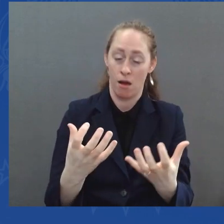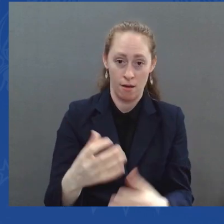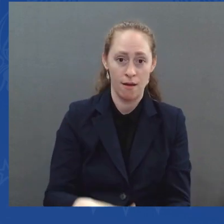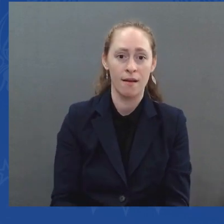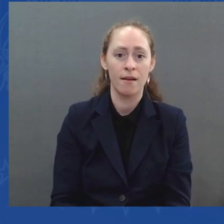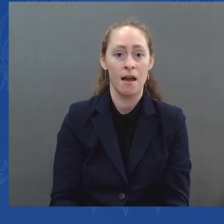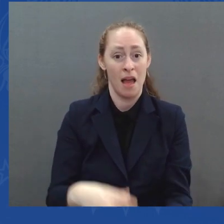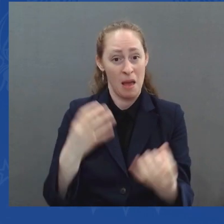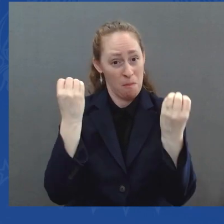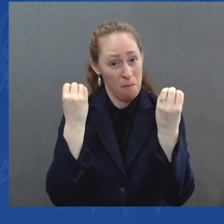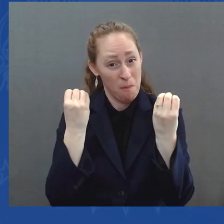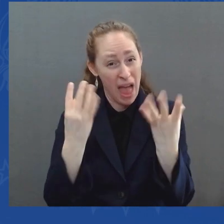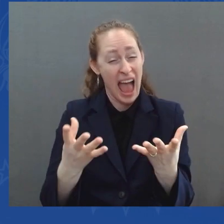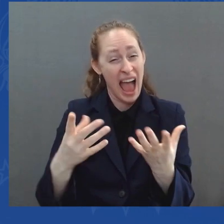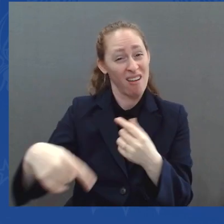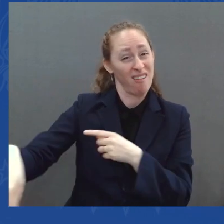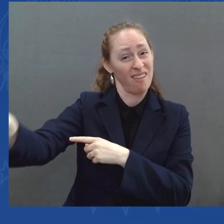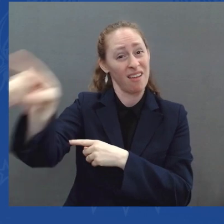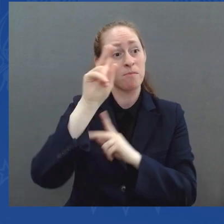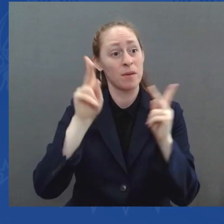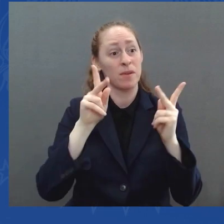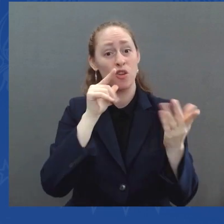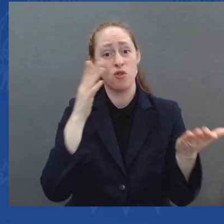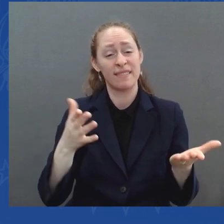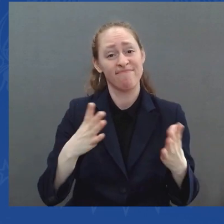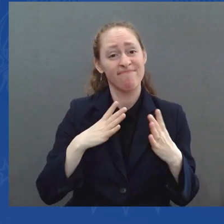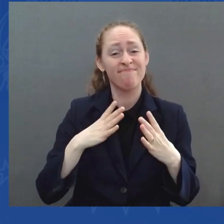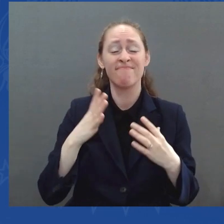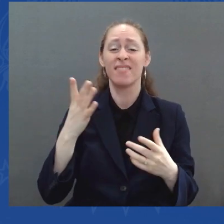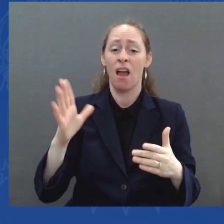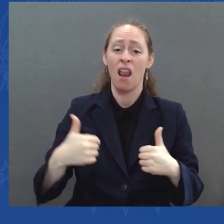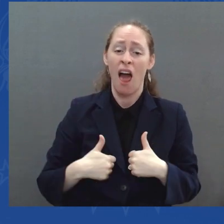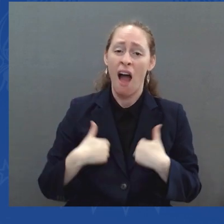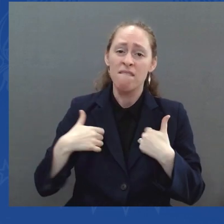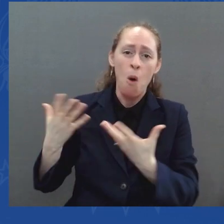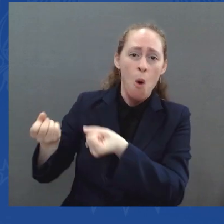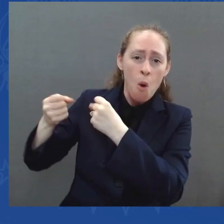including some who knew that their vote